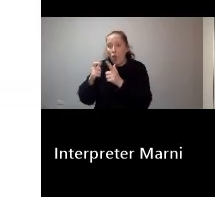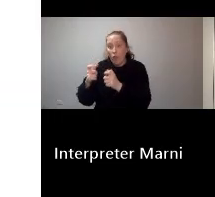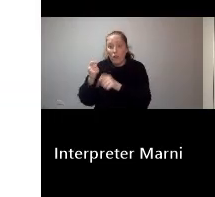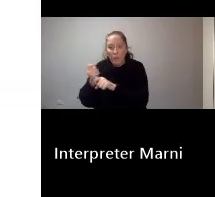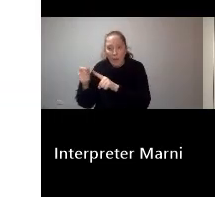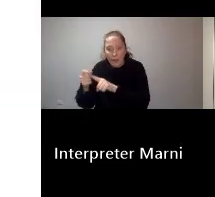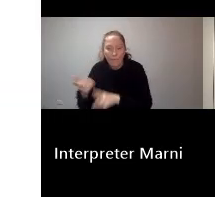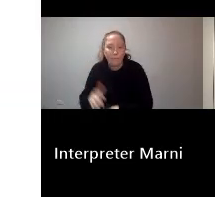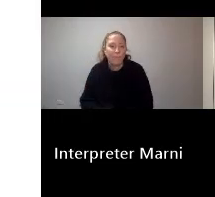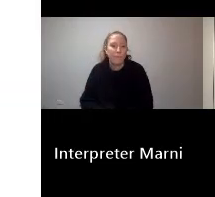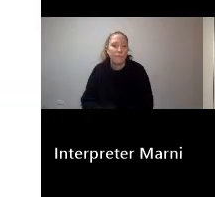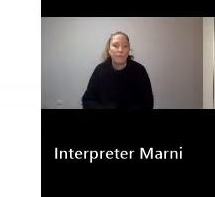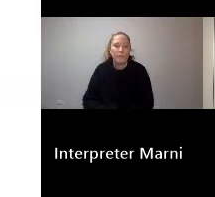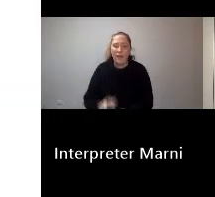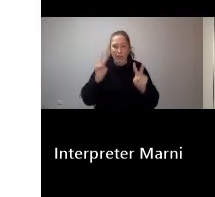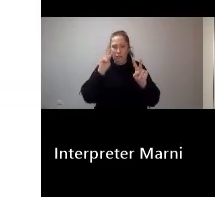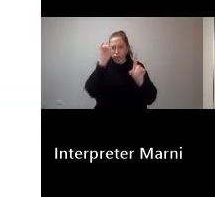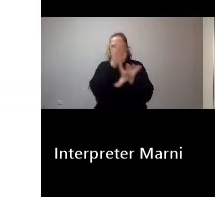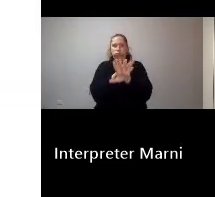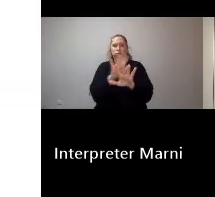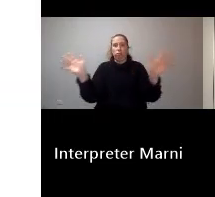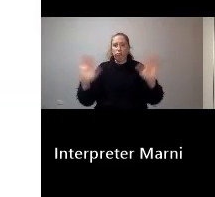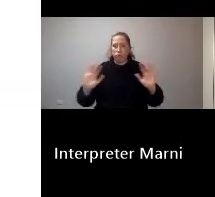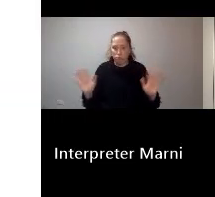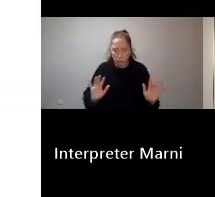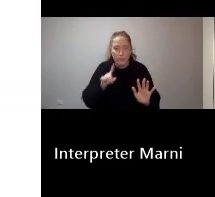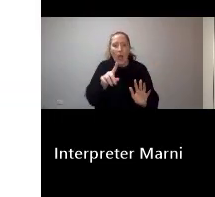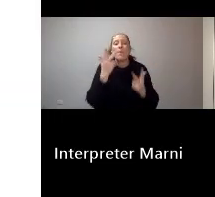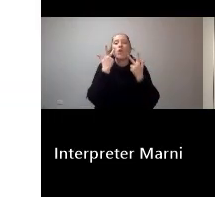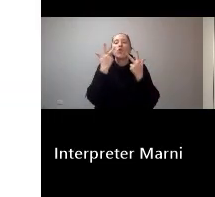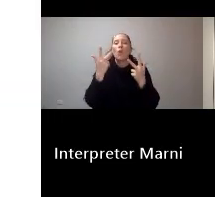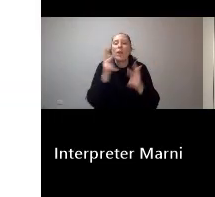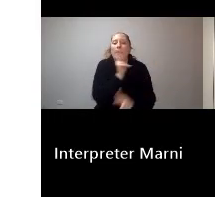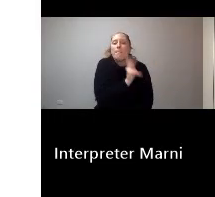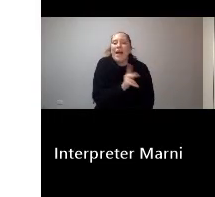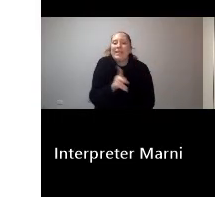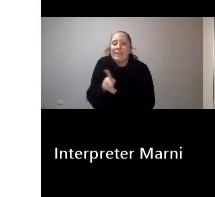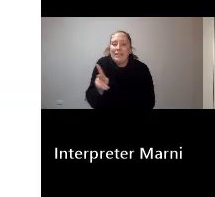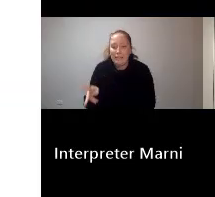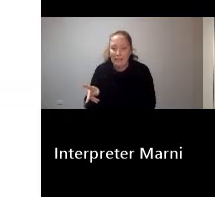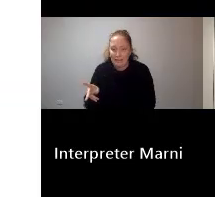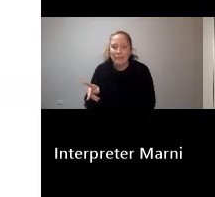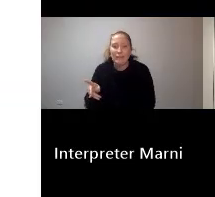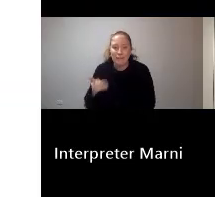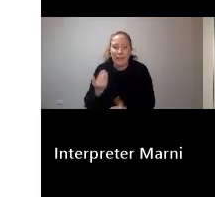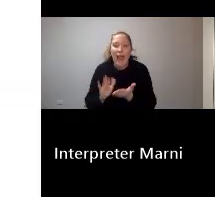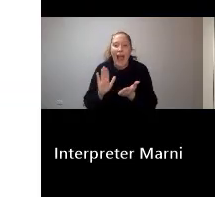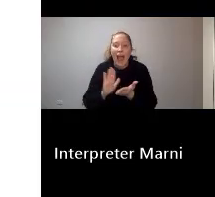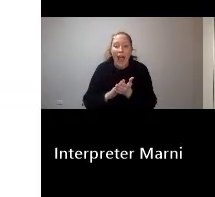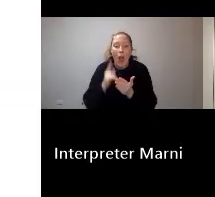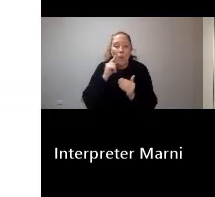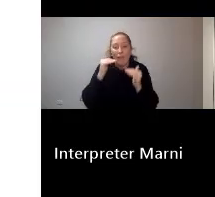to kind of be talked through, but I'm showing you the patterns of how inequity gets under the skin in both the adults and the children.